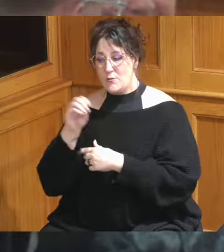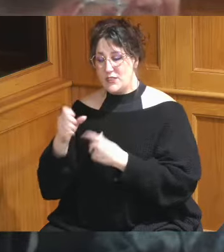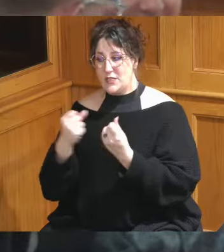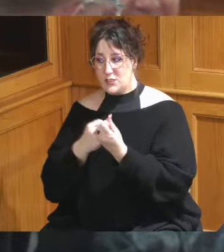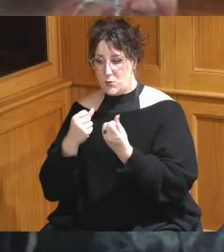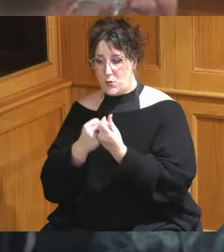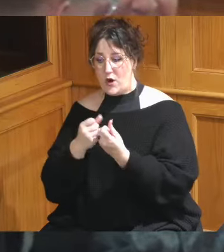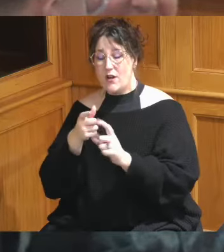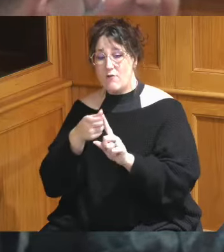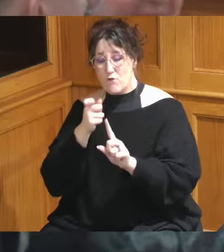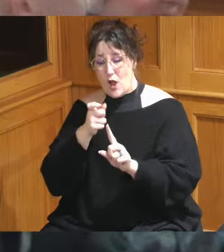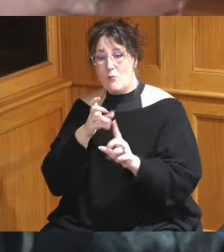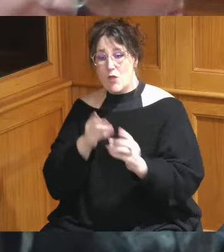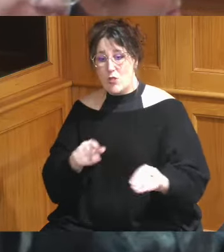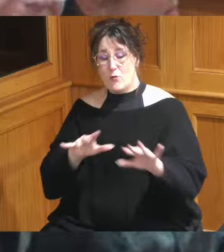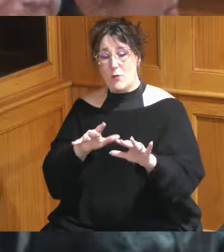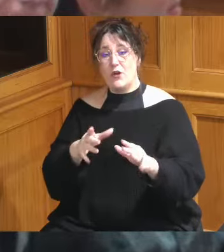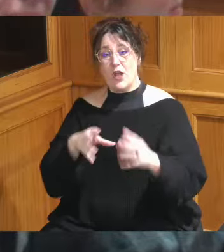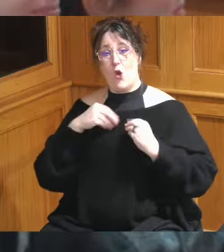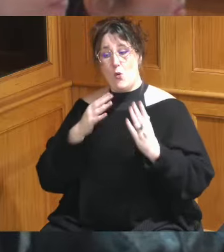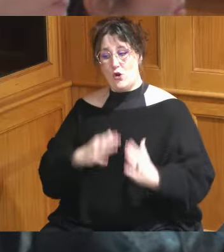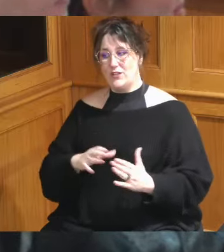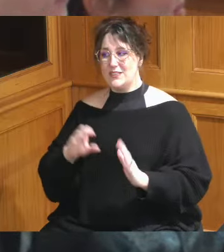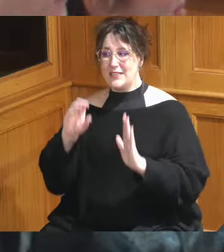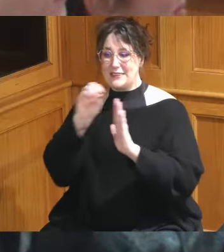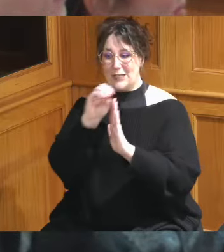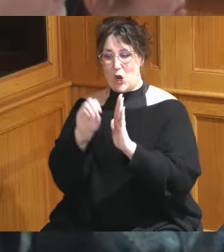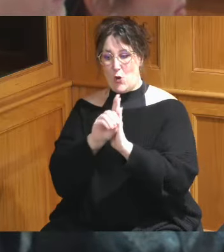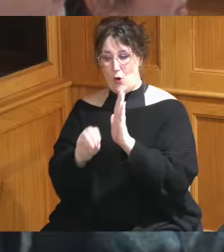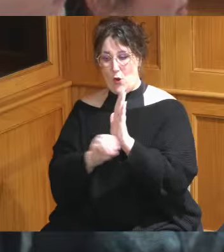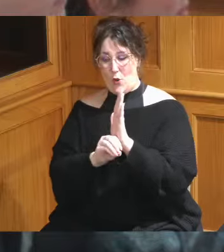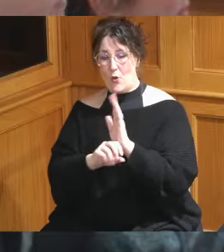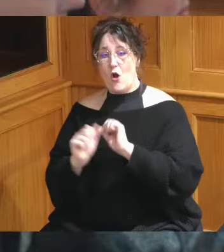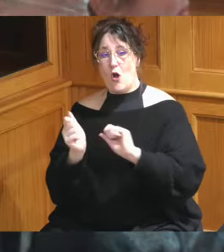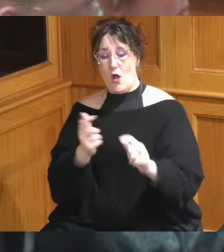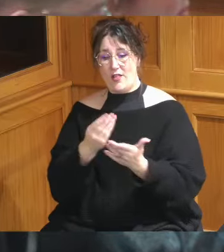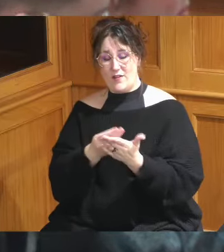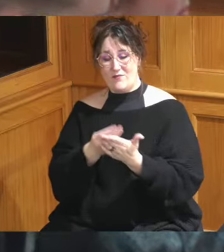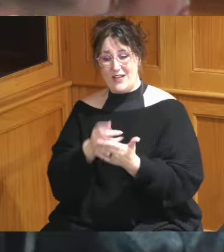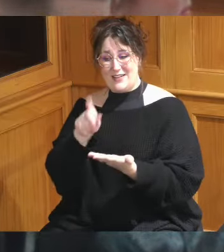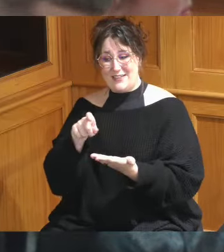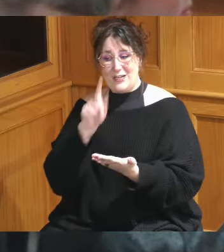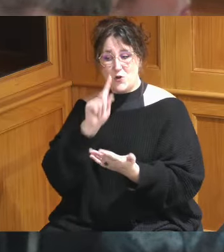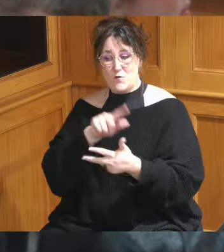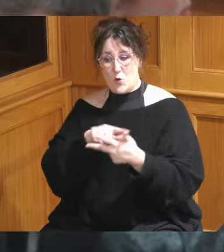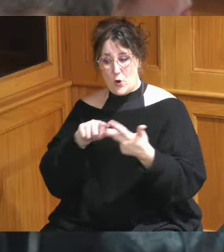property owners. these are all Z requests. The funding necessary will be moved from the 2025